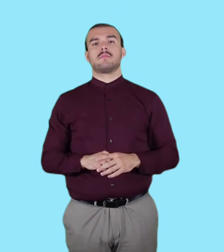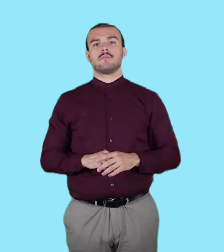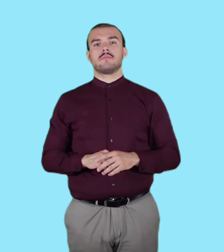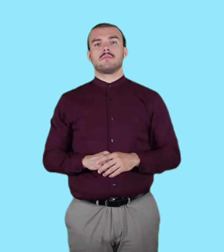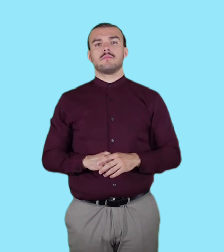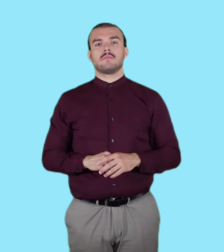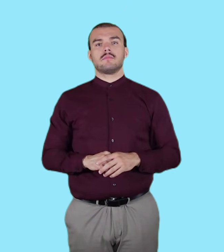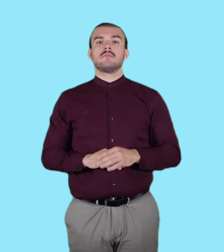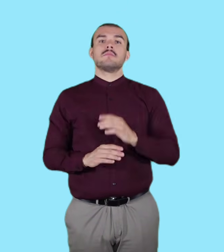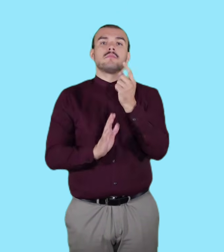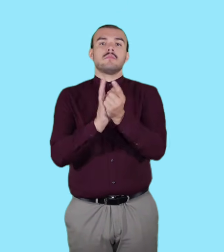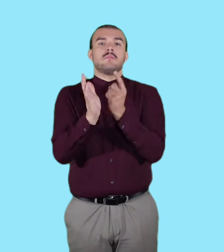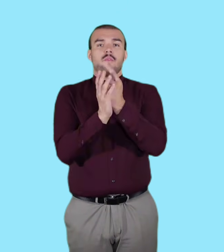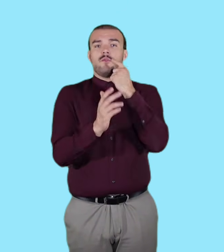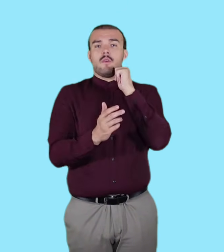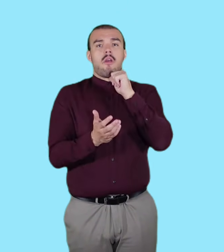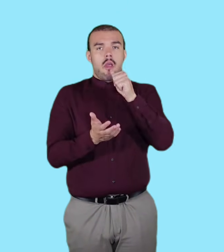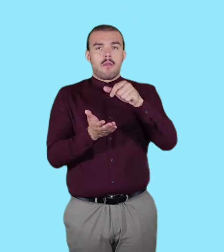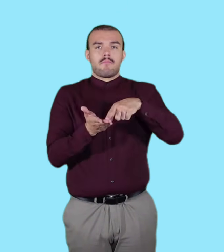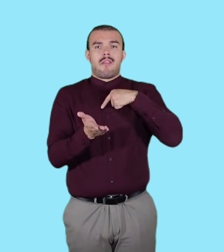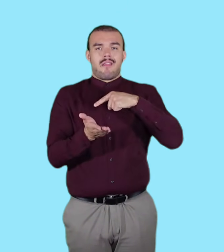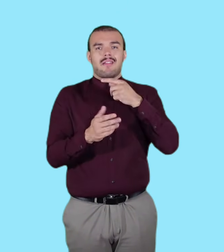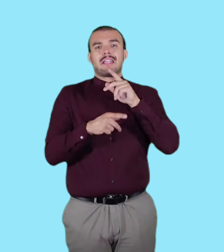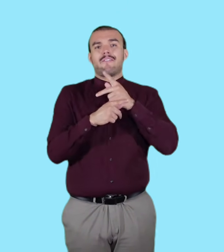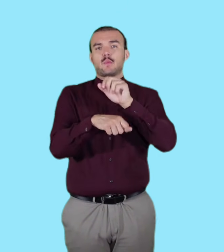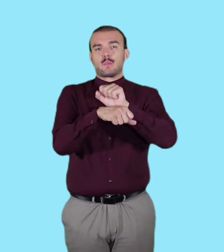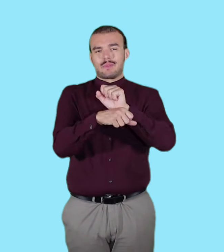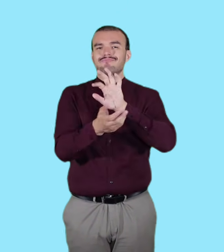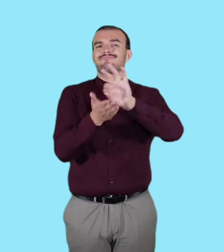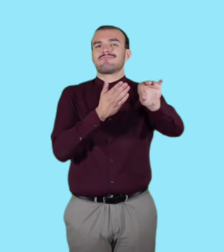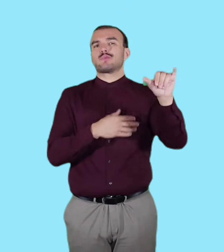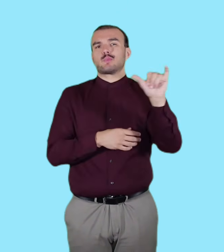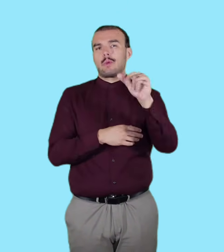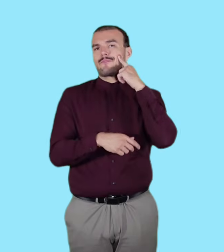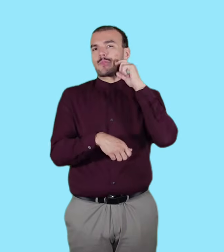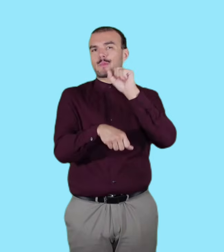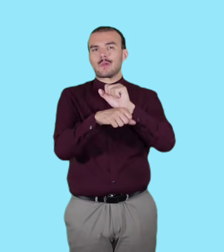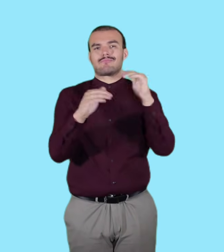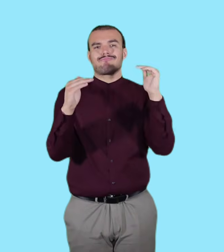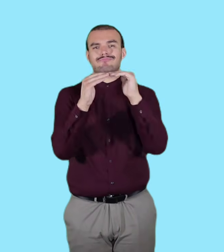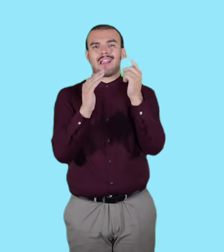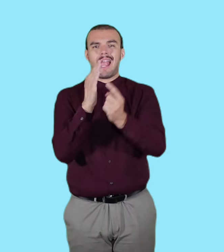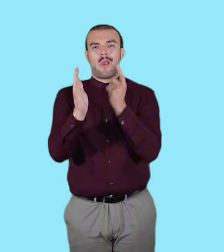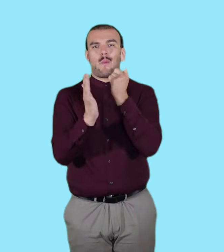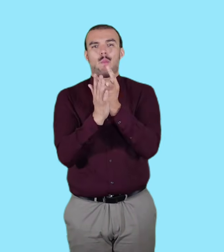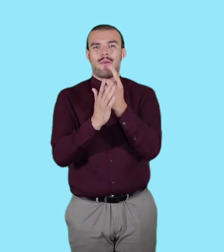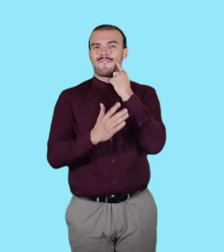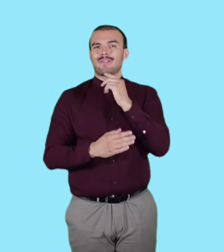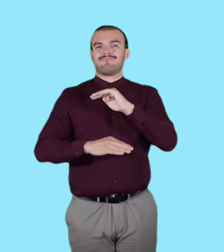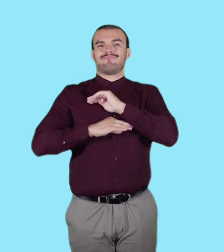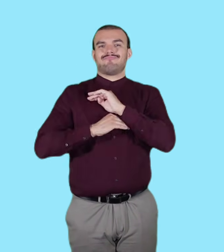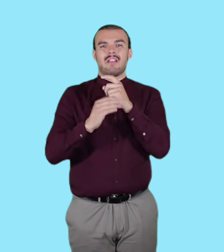Hours of unpaid caregiving work can also count as work hours for meeting the work requirement.